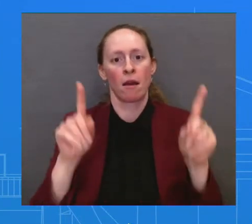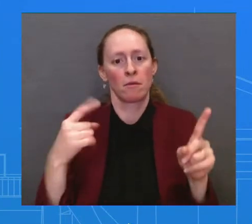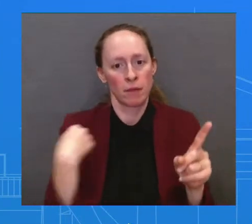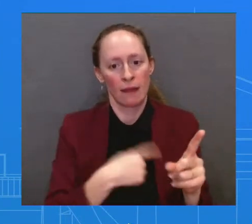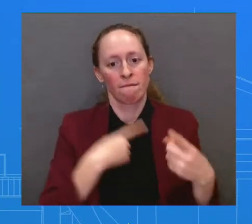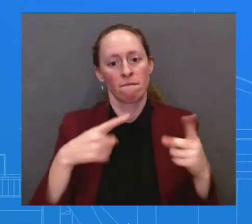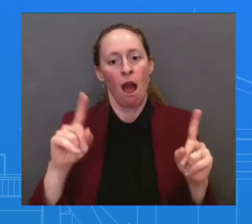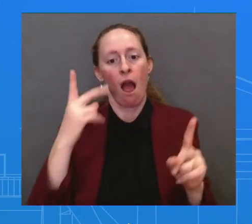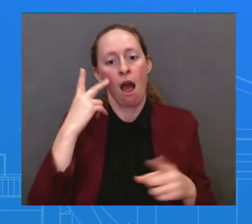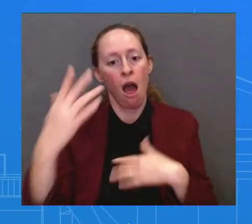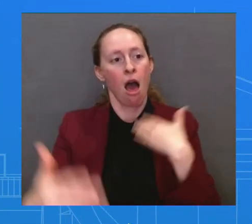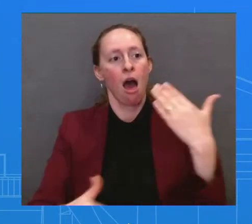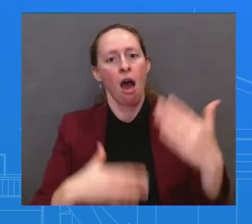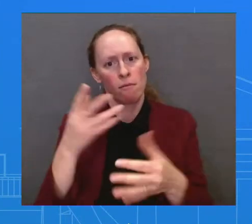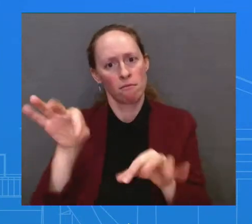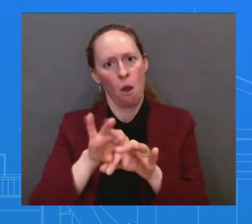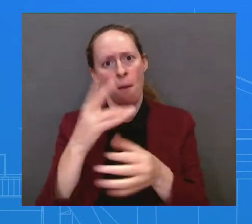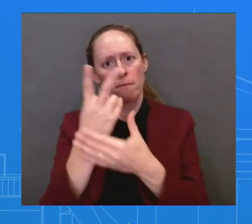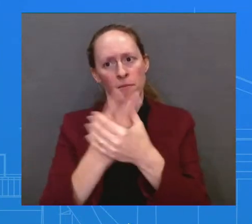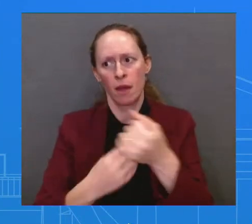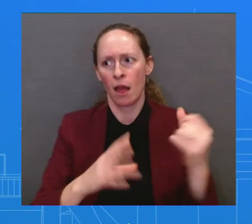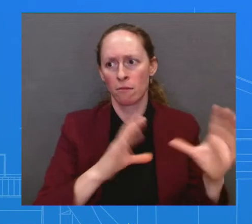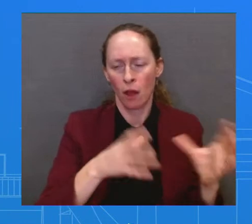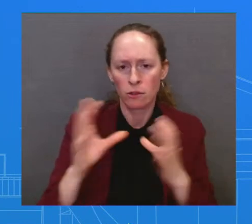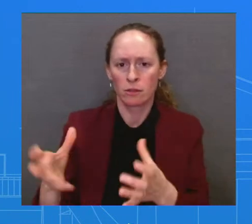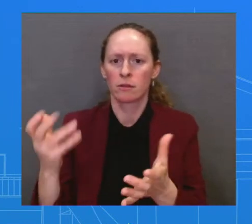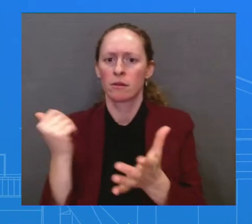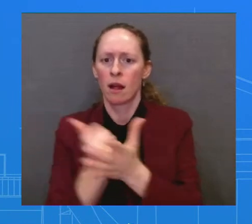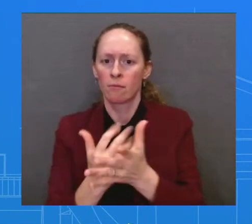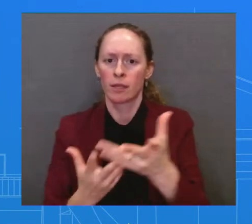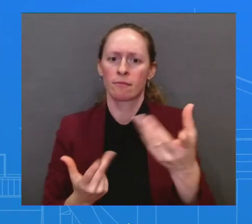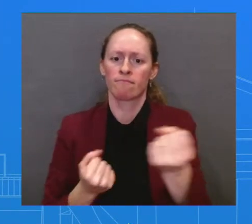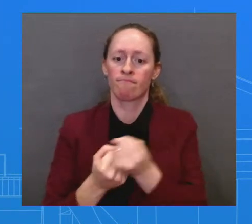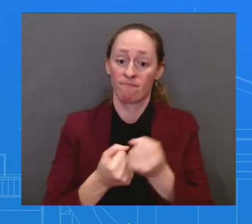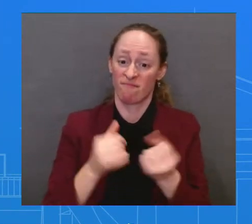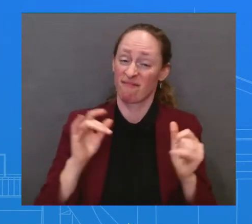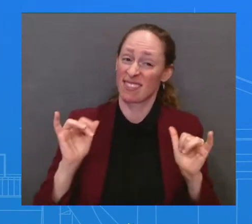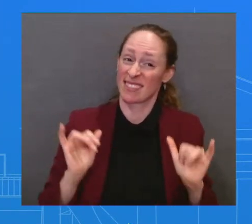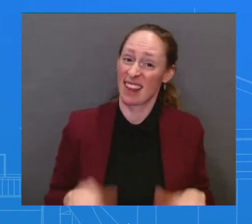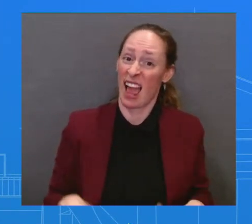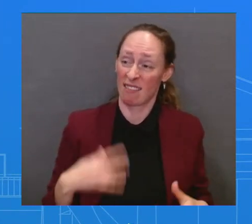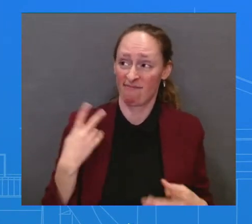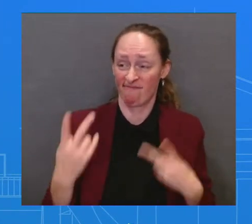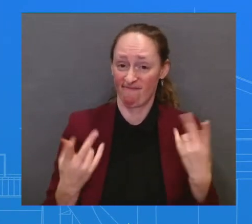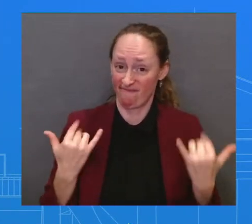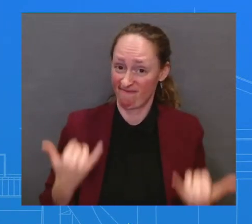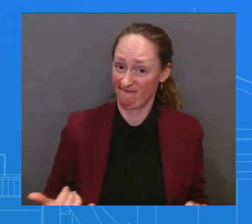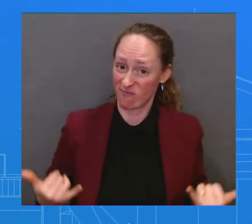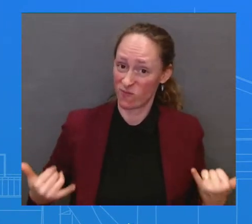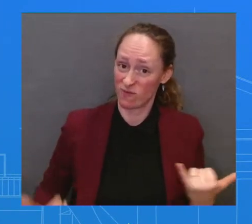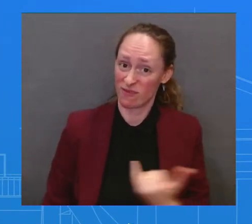That's the reality that communities are dealing with. And the President is going to try to do everything that he can to deal with this epidemic.